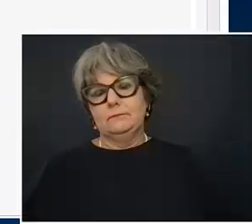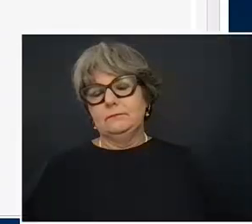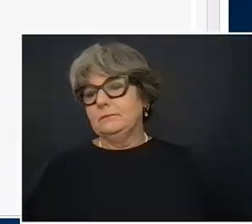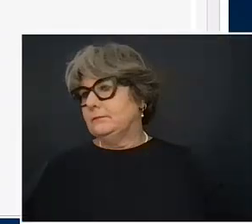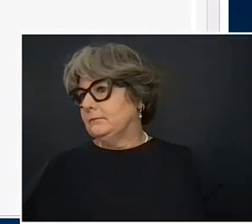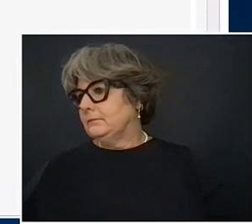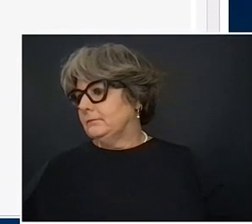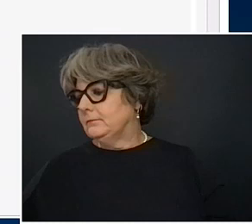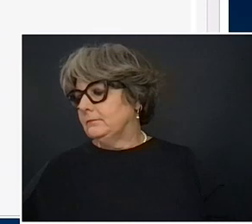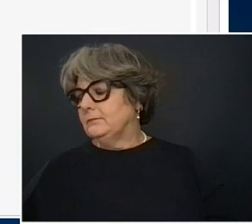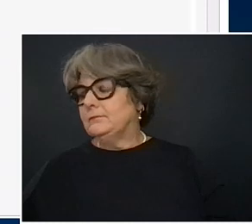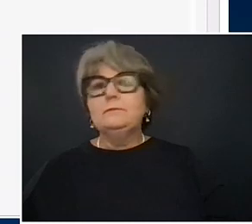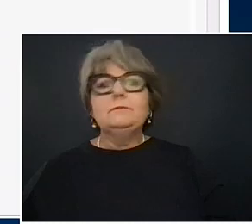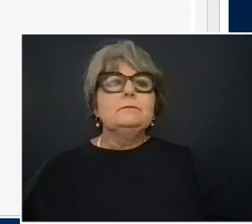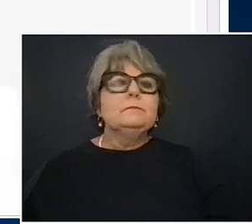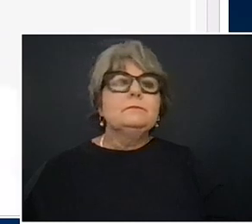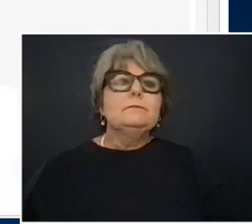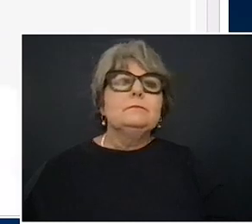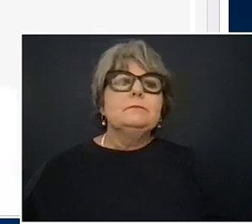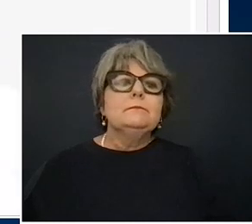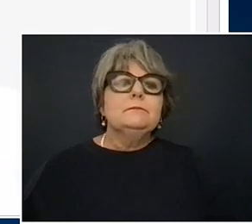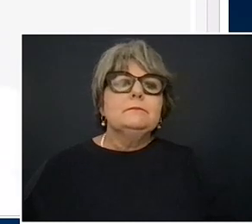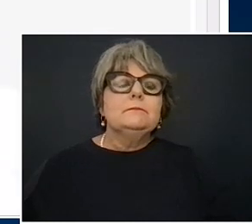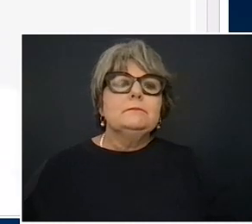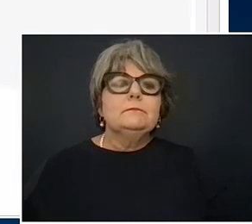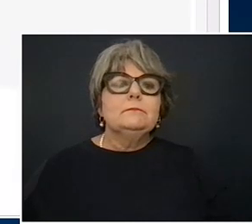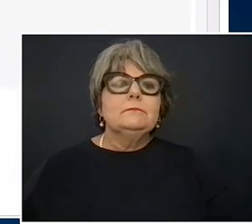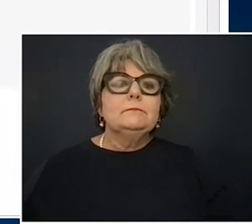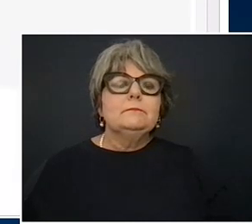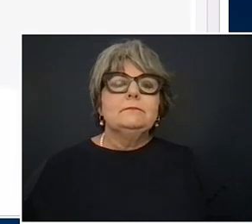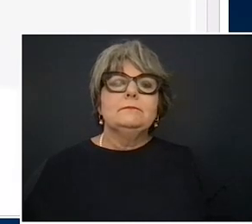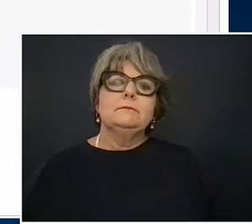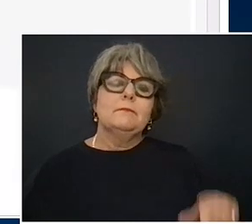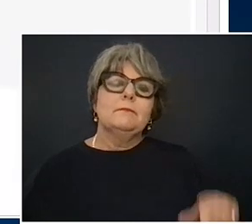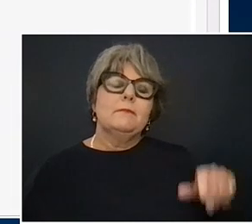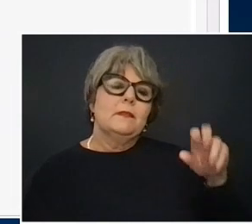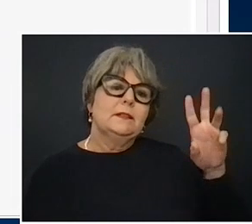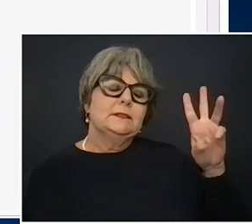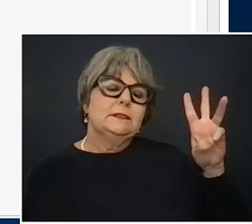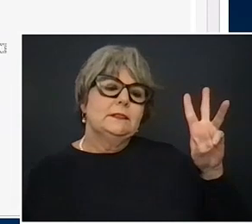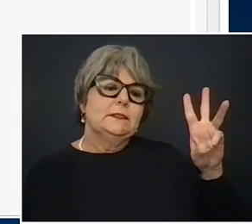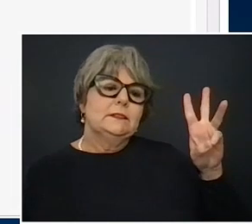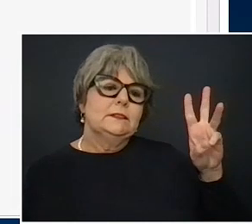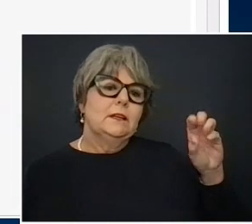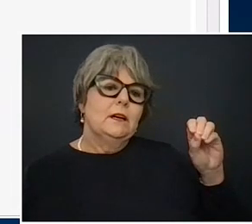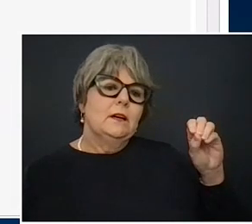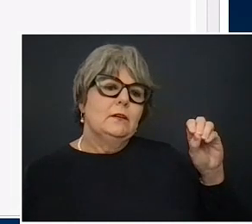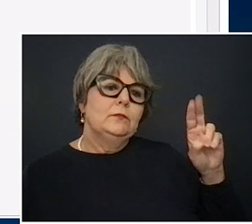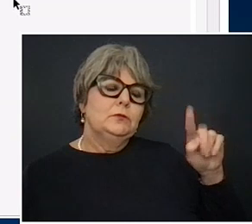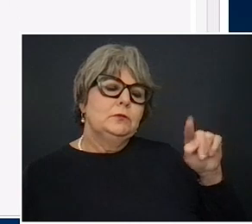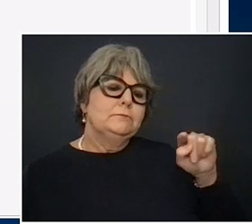in 602.32. It's a strikethrough.